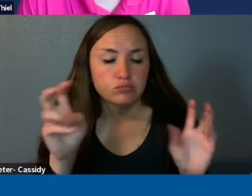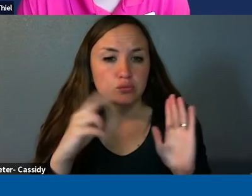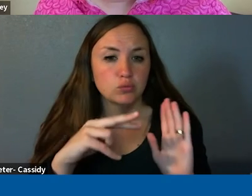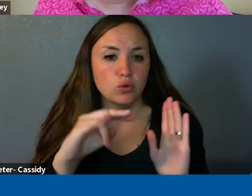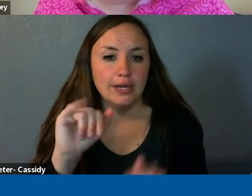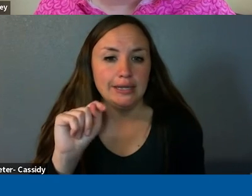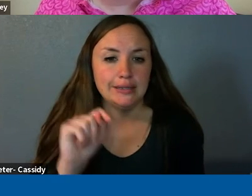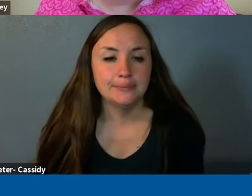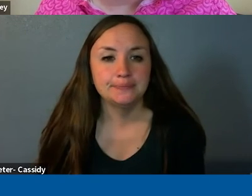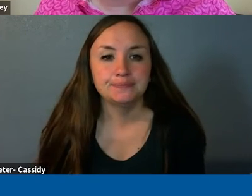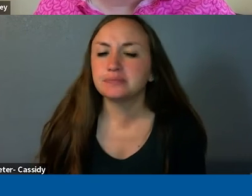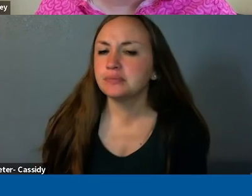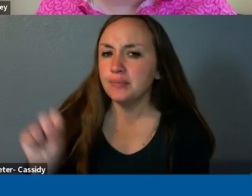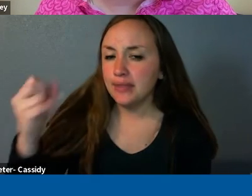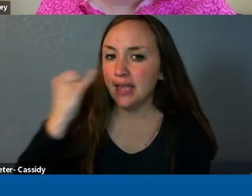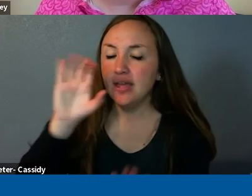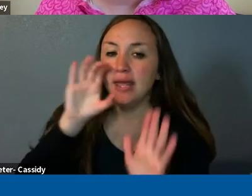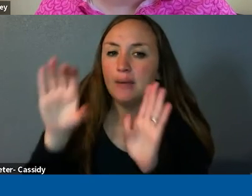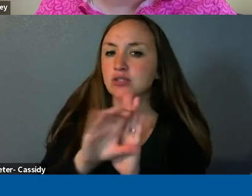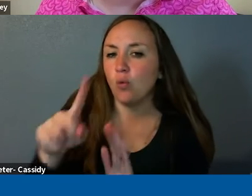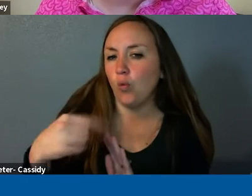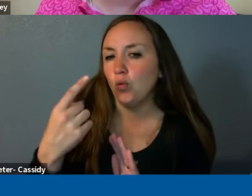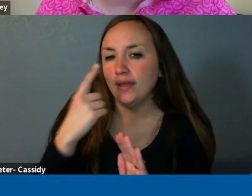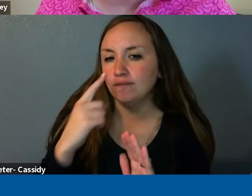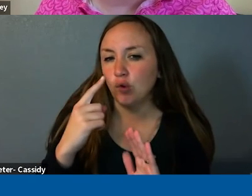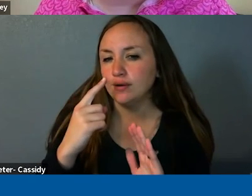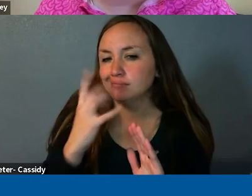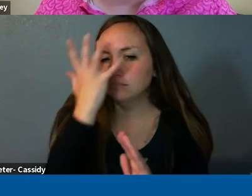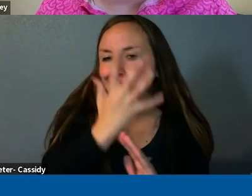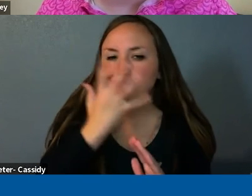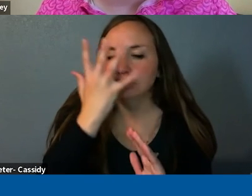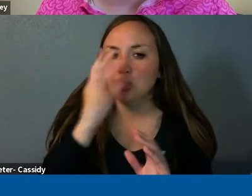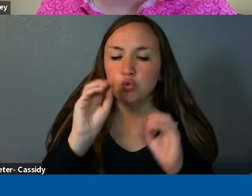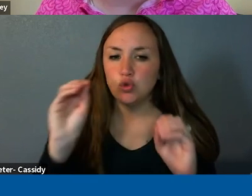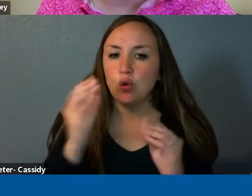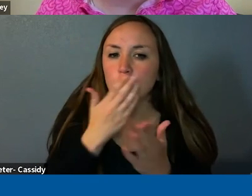Yeah, so if an image is purely decorative, you can null its alt attribute